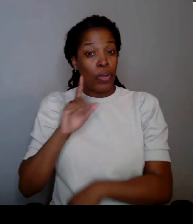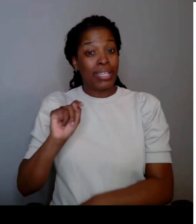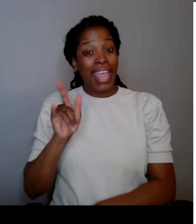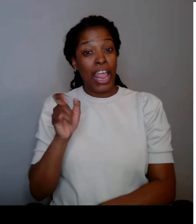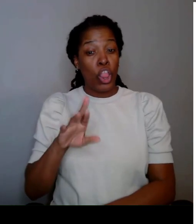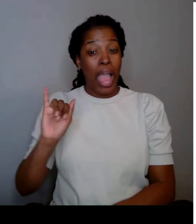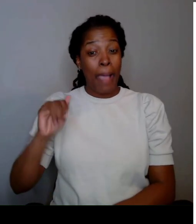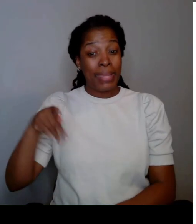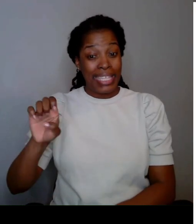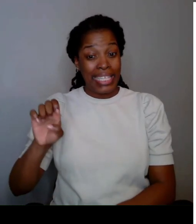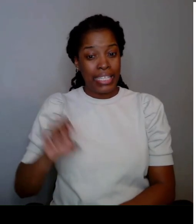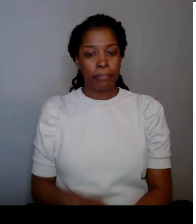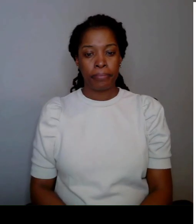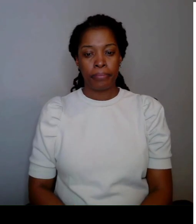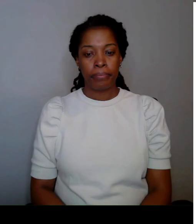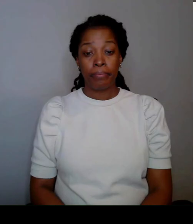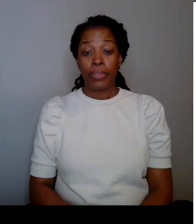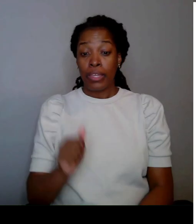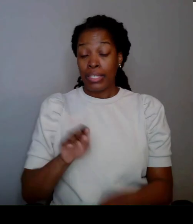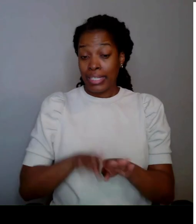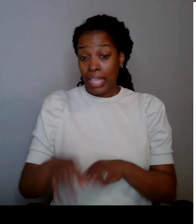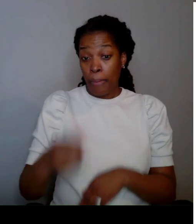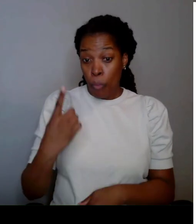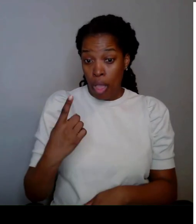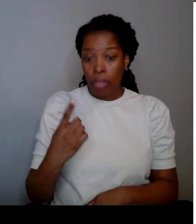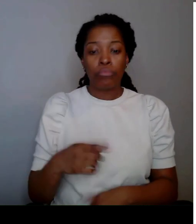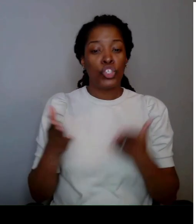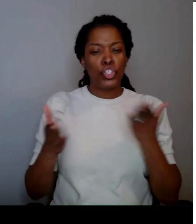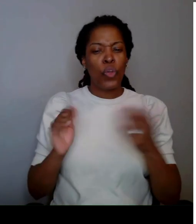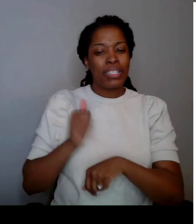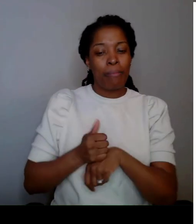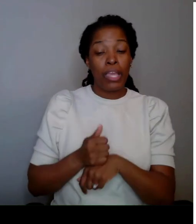Alex and her VR Counselor uses self-employment Exploration Worksheet to